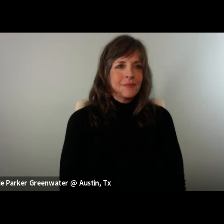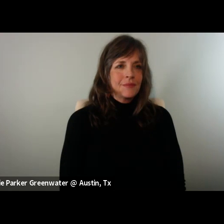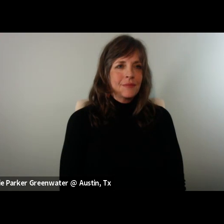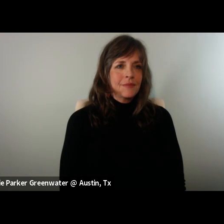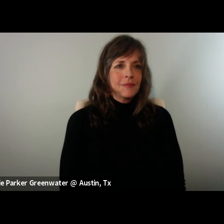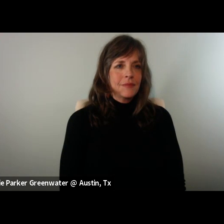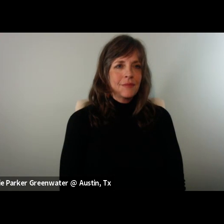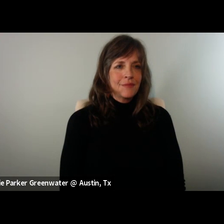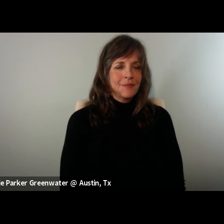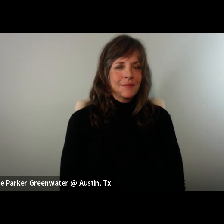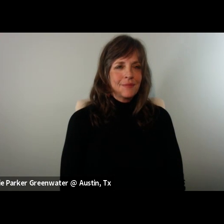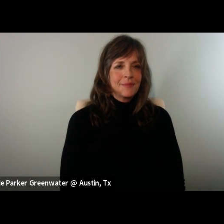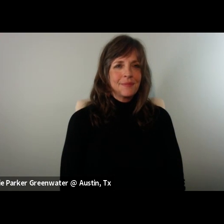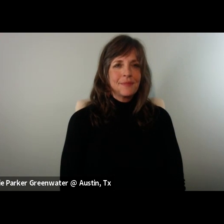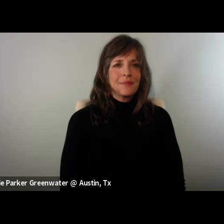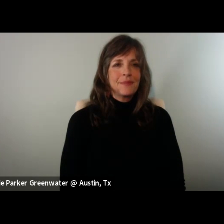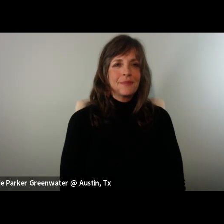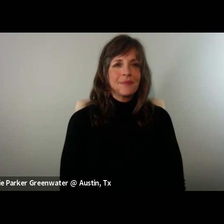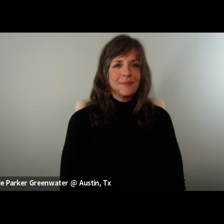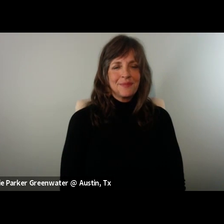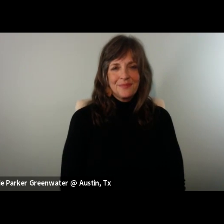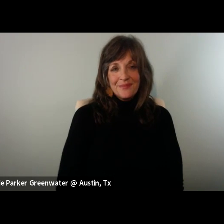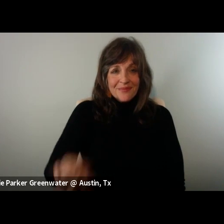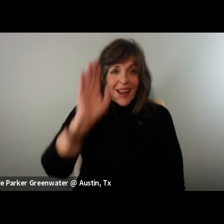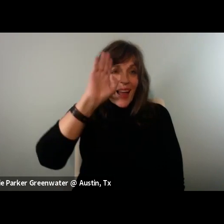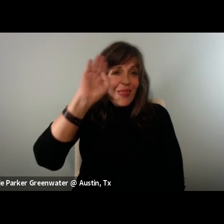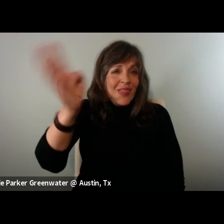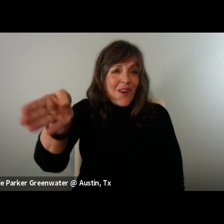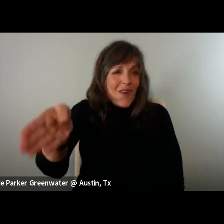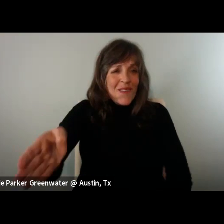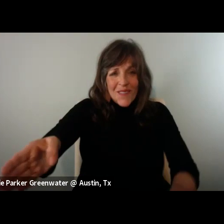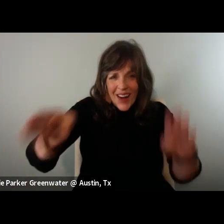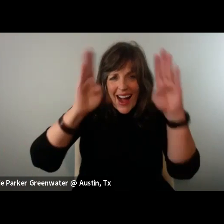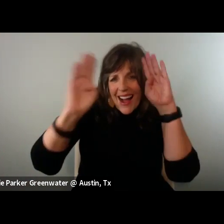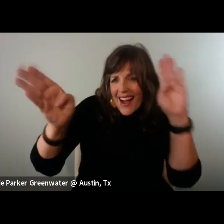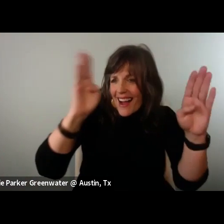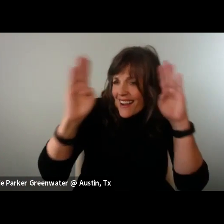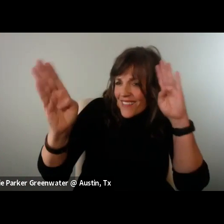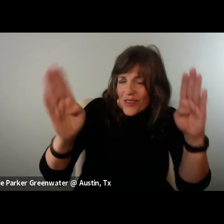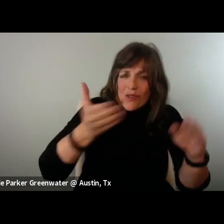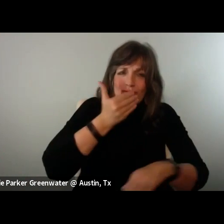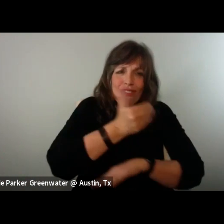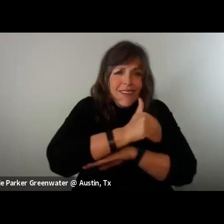Hello, hi, everyone. Good evening and thank you for joining us